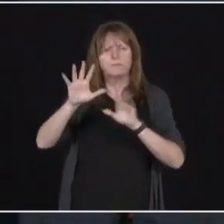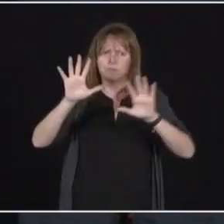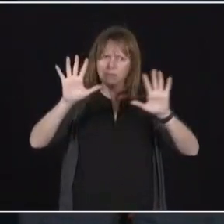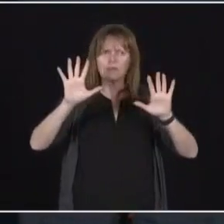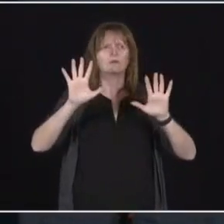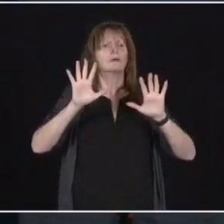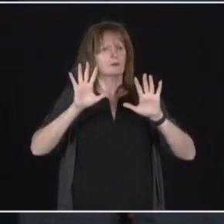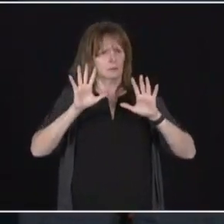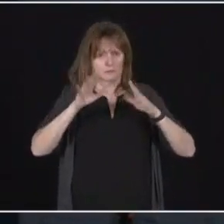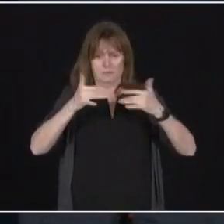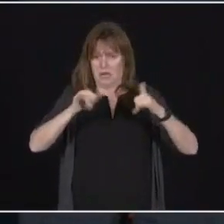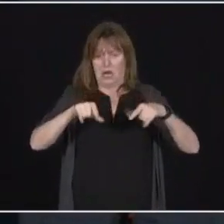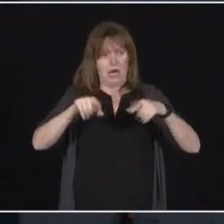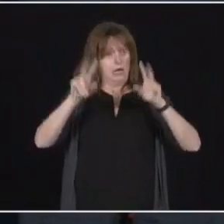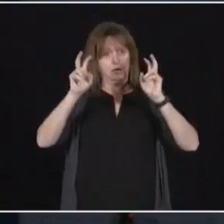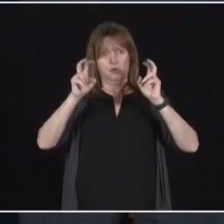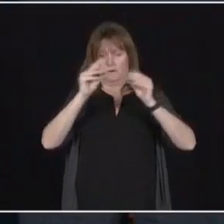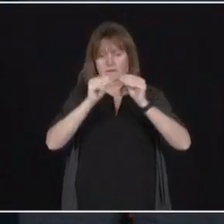is very clear on their reporting obligations.